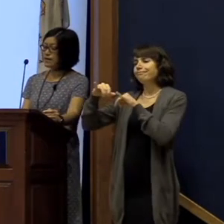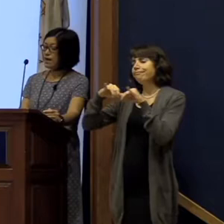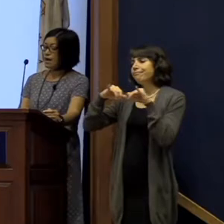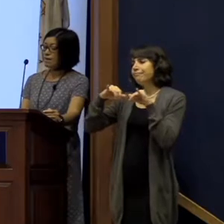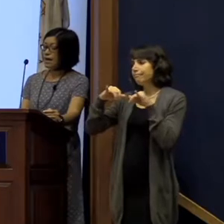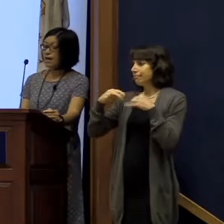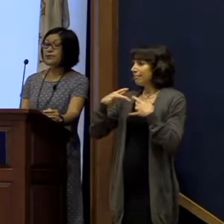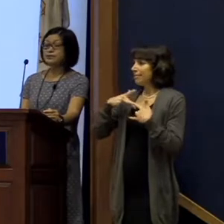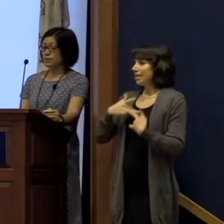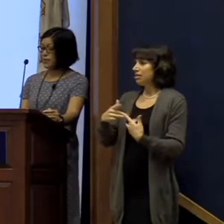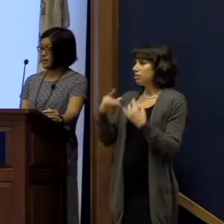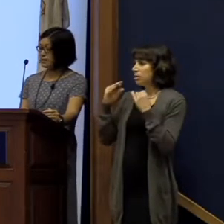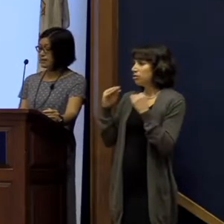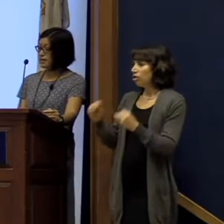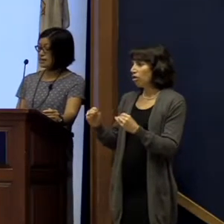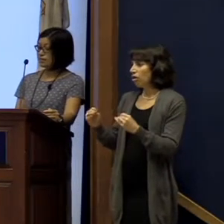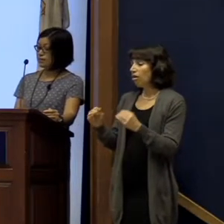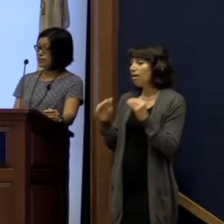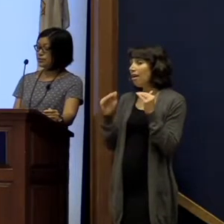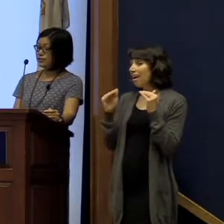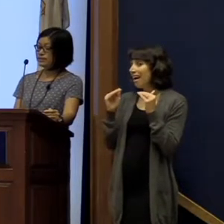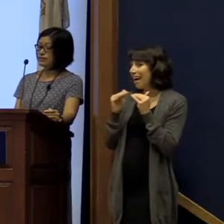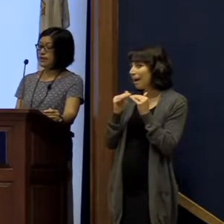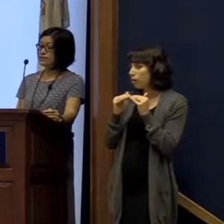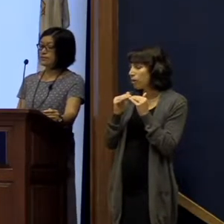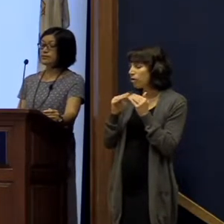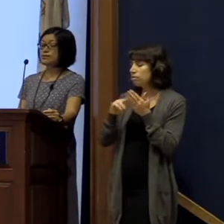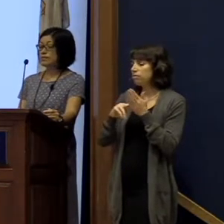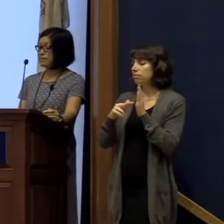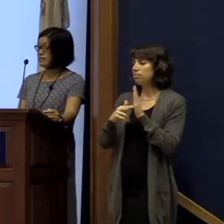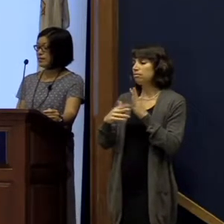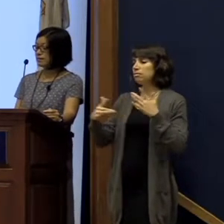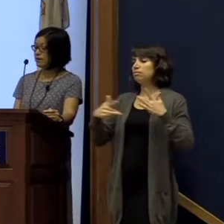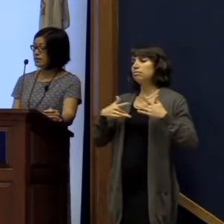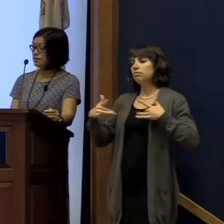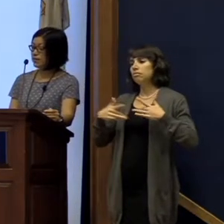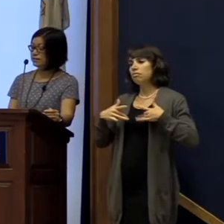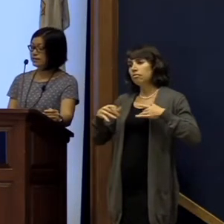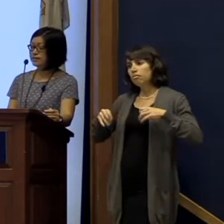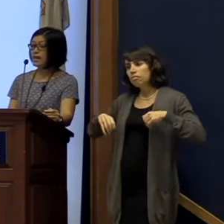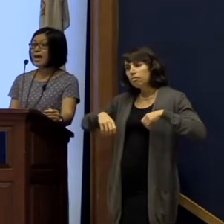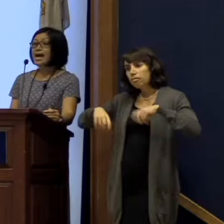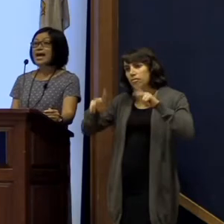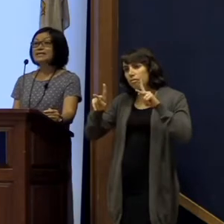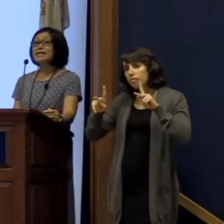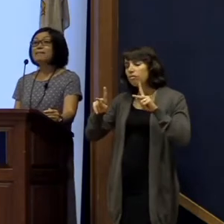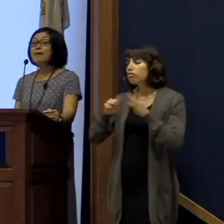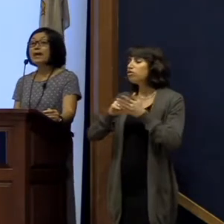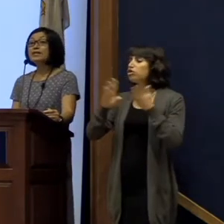by equitable we are concerned with opportunities for young people to deepen STEM knowledge and practices as a part of